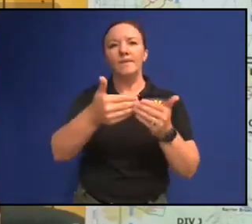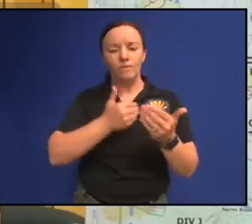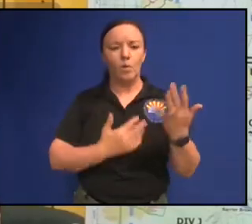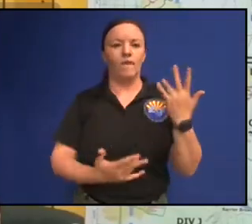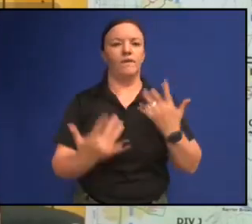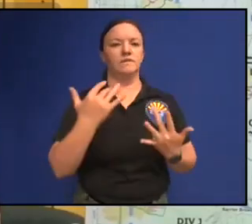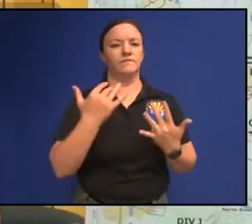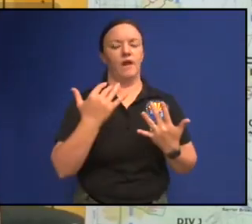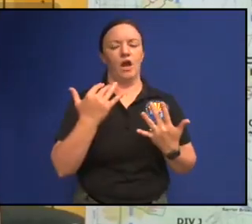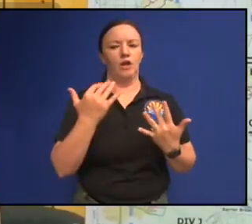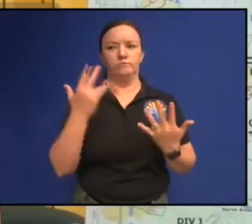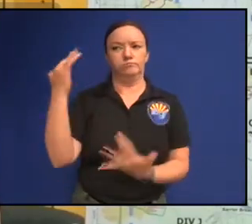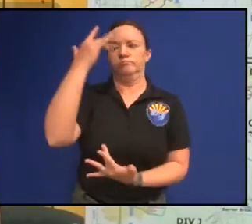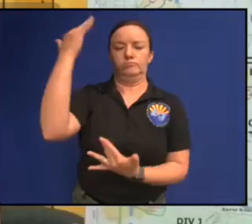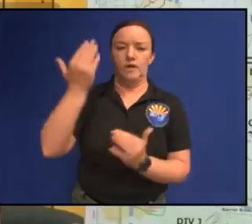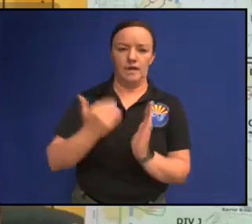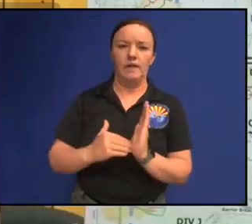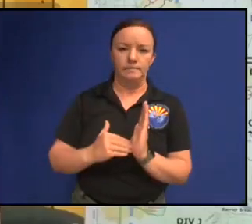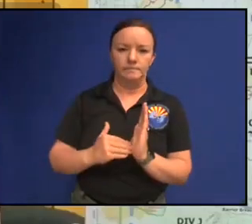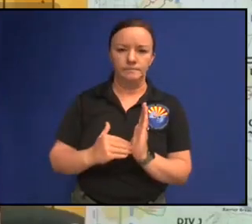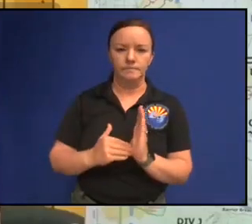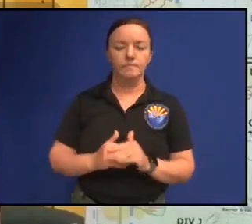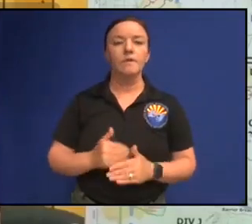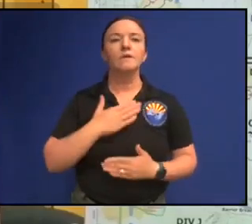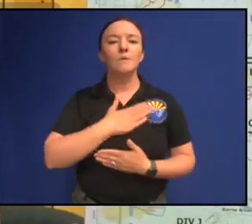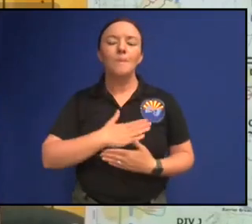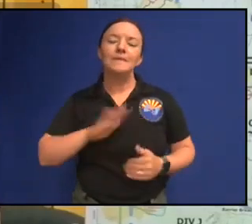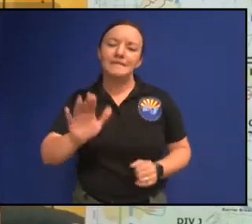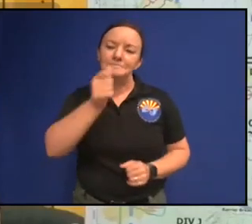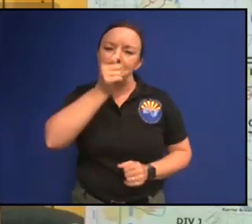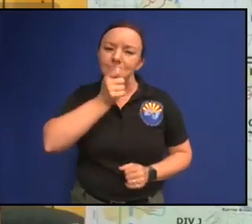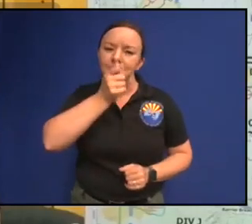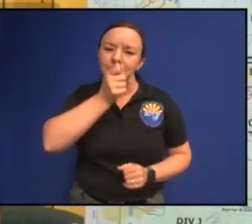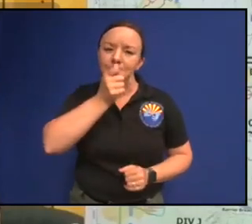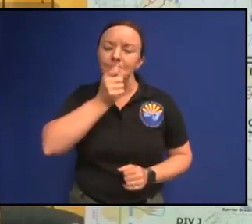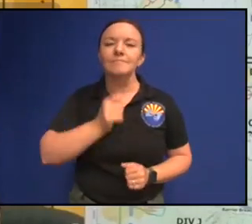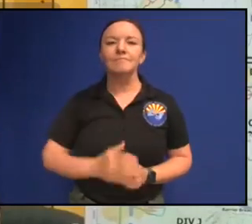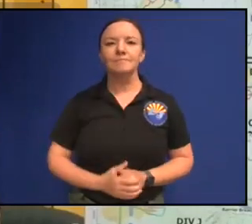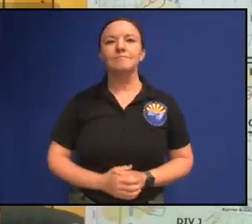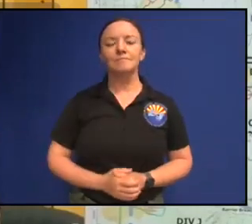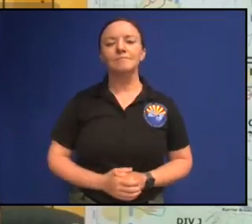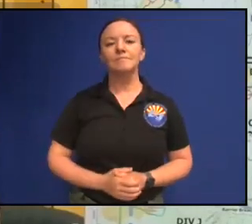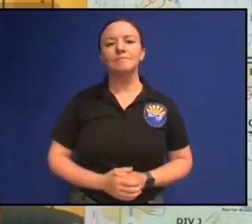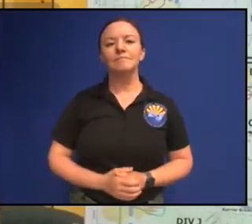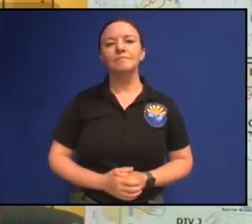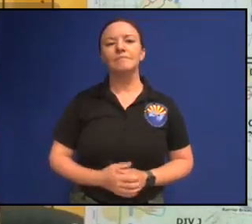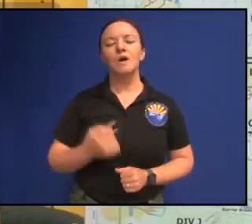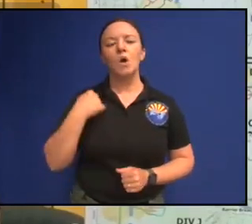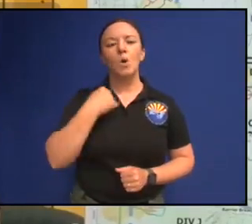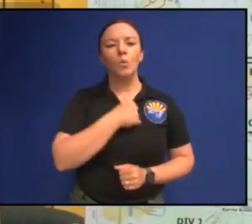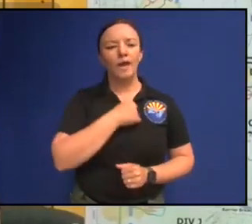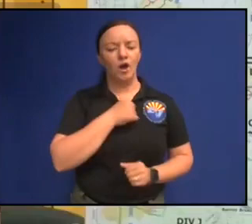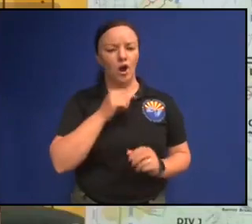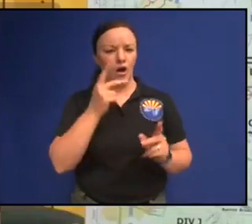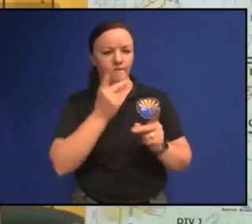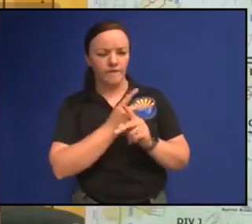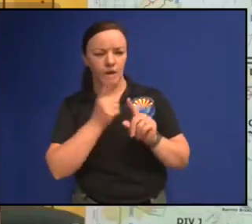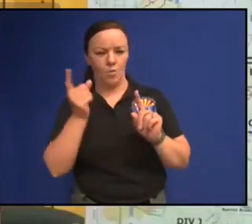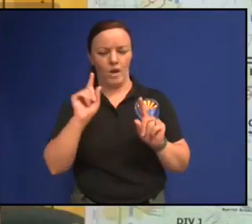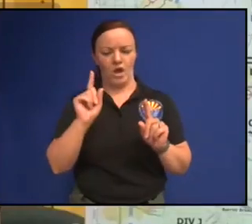PLEASE BE PATIENT WITH US. WE ARE LOOKING AT DECKING LOCATIONS, BOTH ON THE EAST AND WEST SIDE OF THIS FUEL WE PULLED OFF THE LINE TO